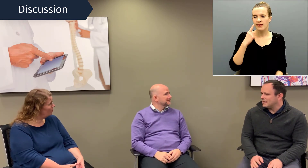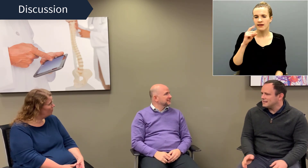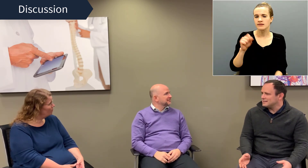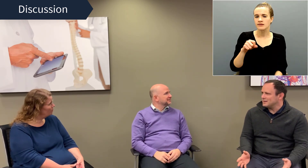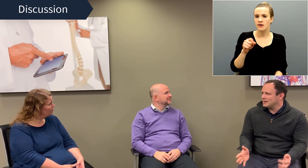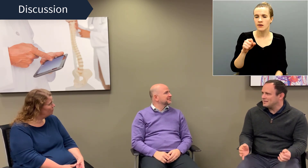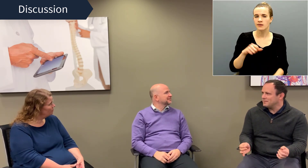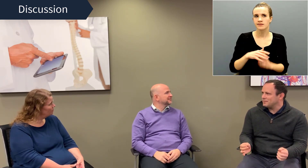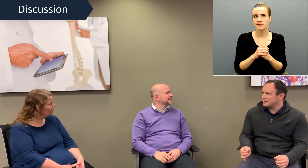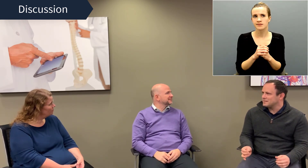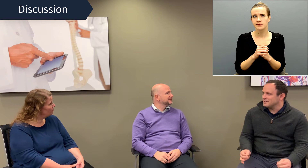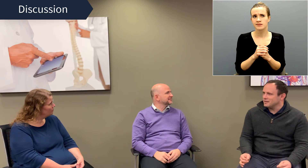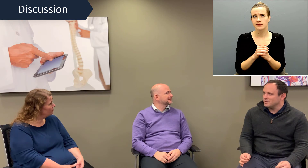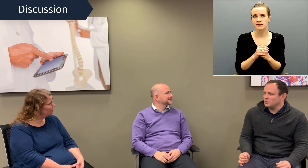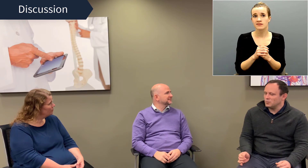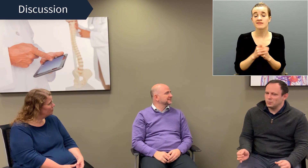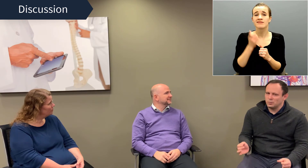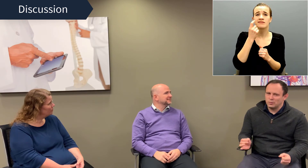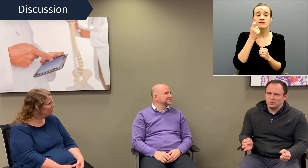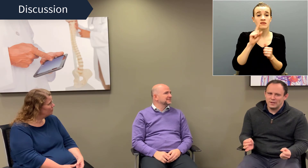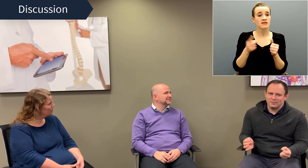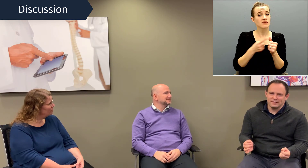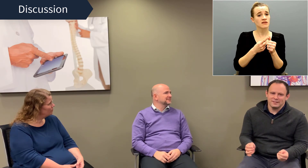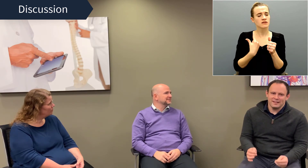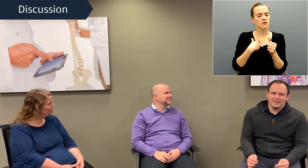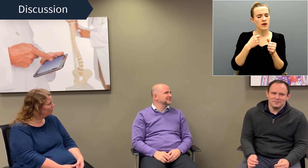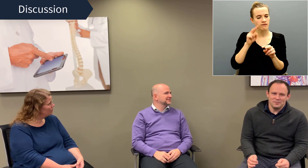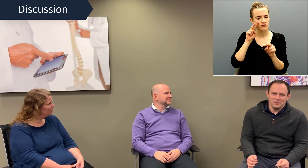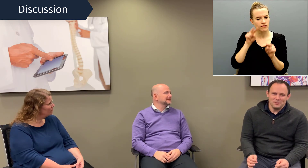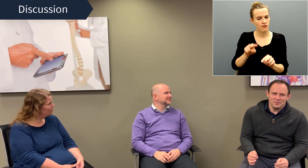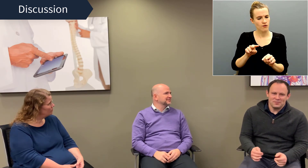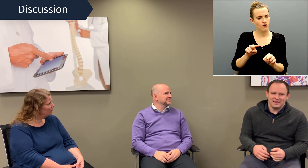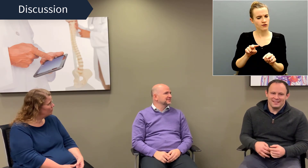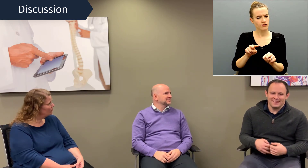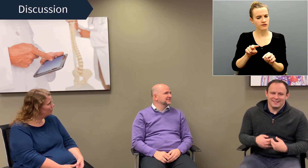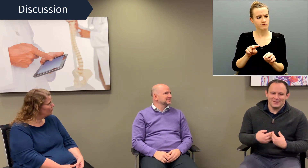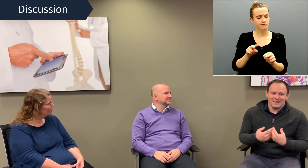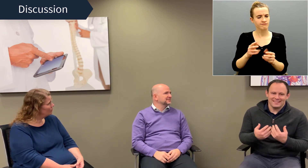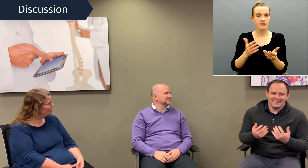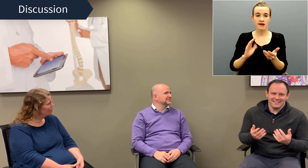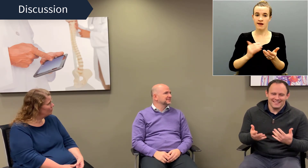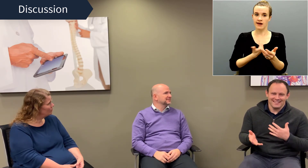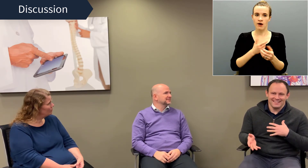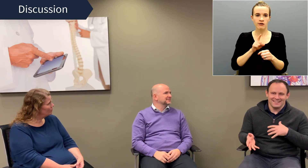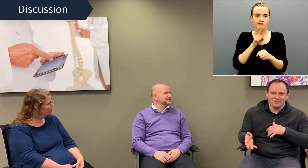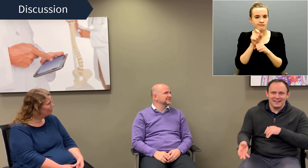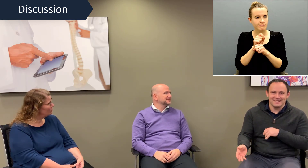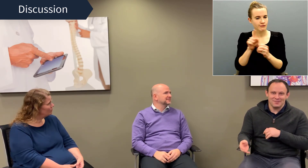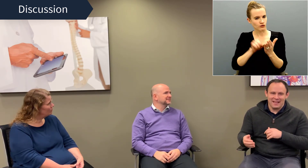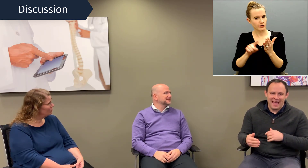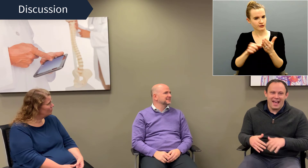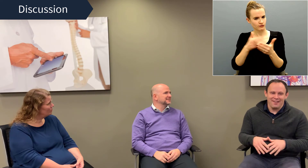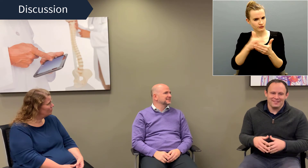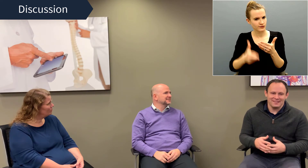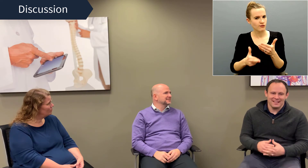I think so, I think first we have to um, look at the findings that we have and,